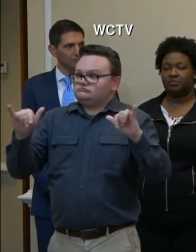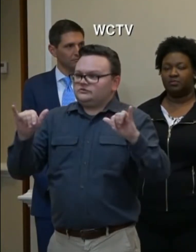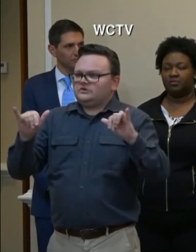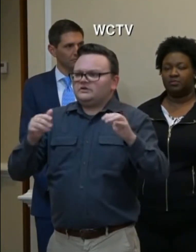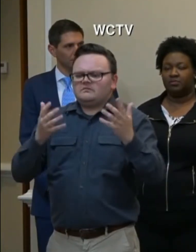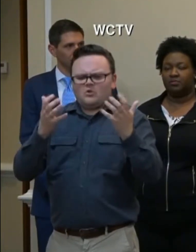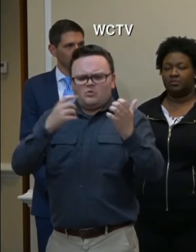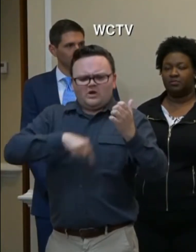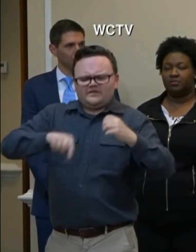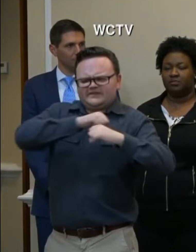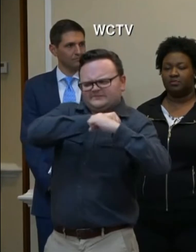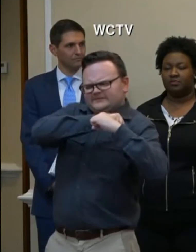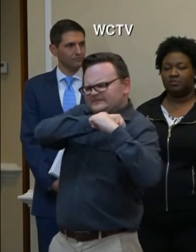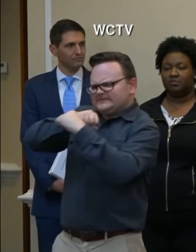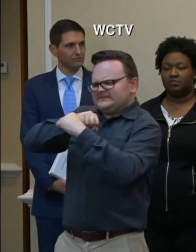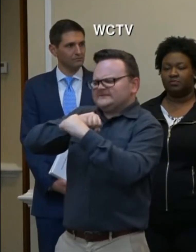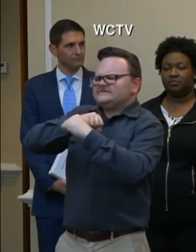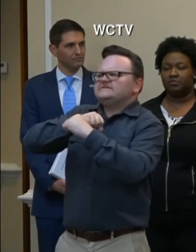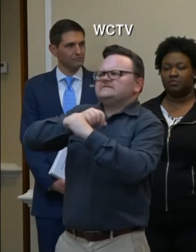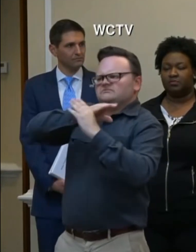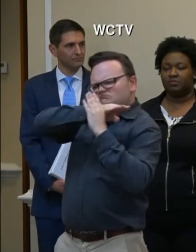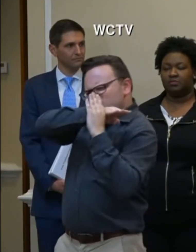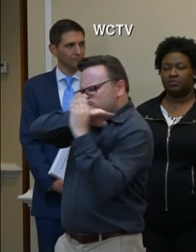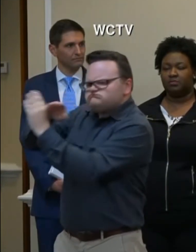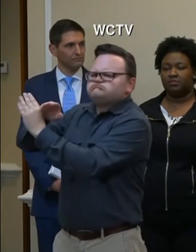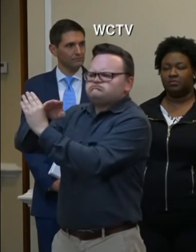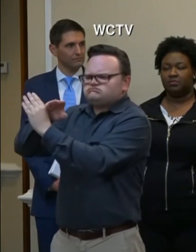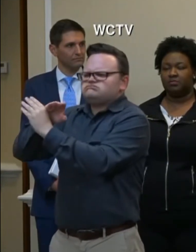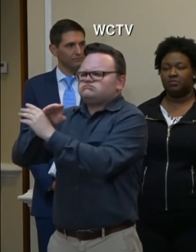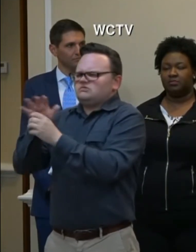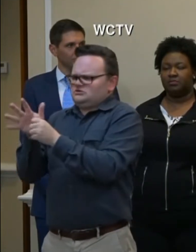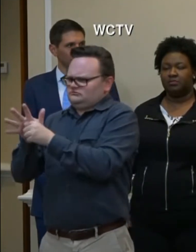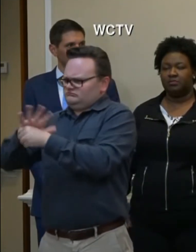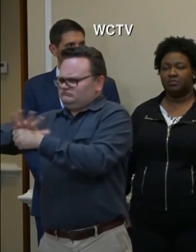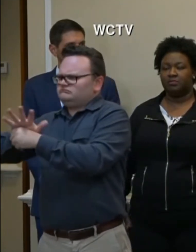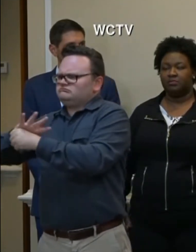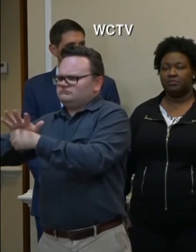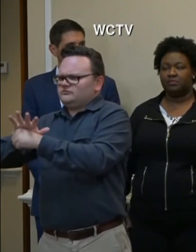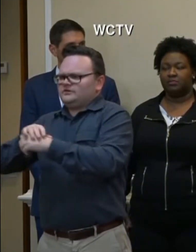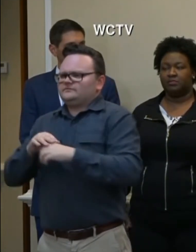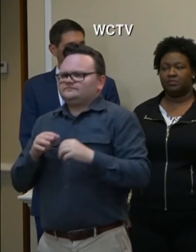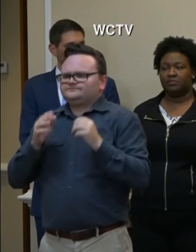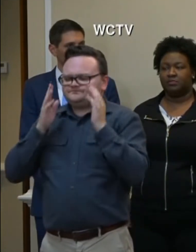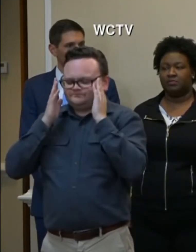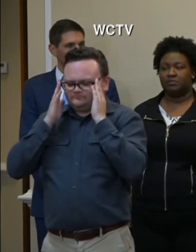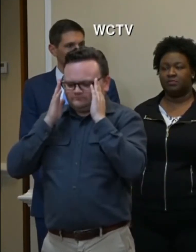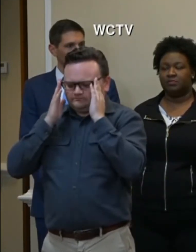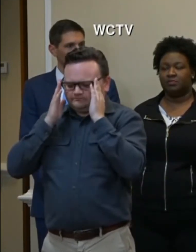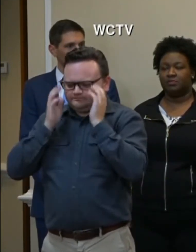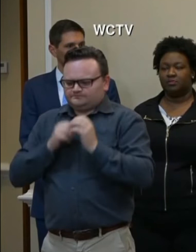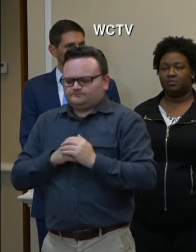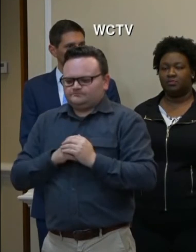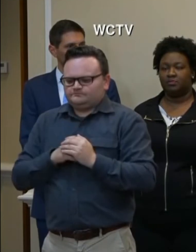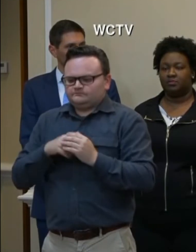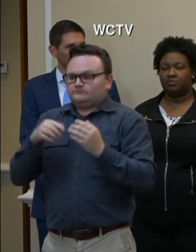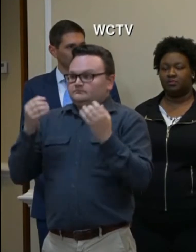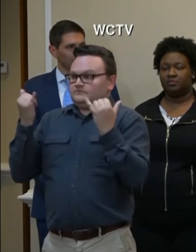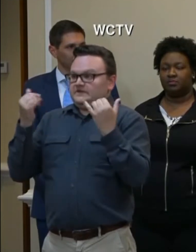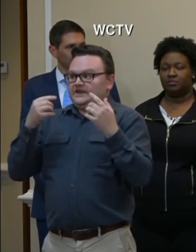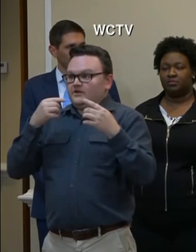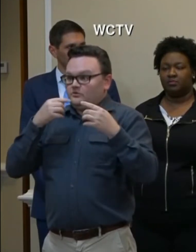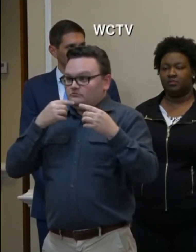kovat 19 in our communities beyond this executive order my agency has had a